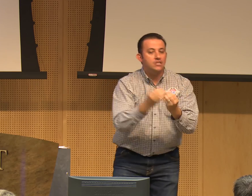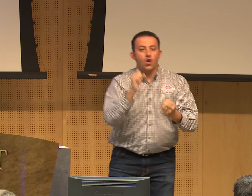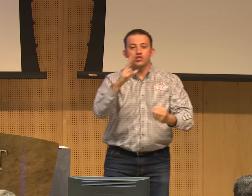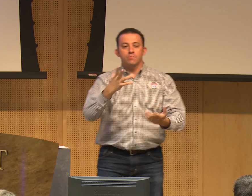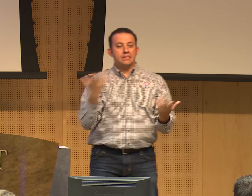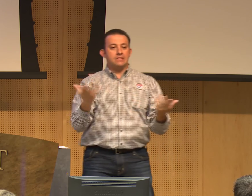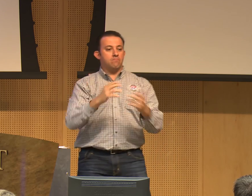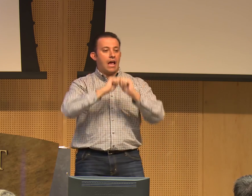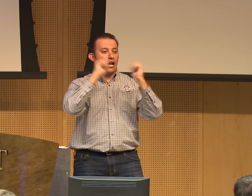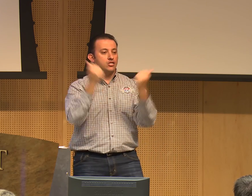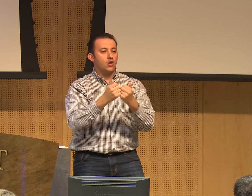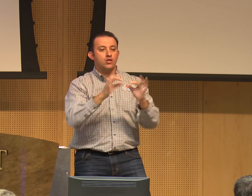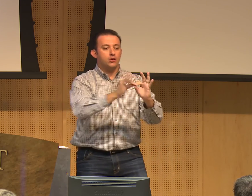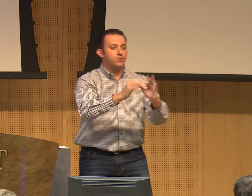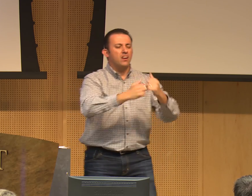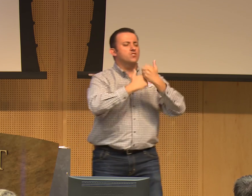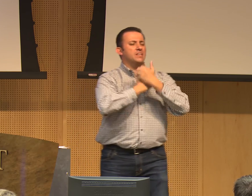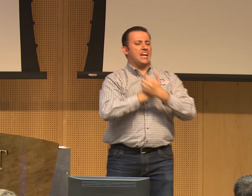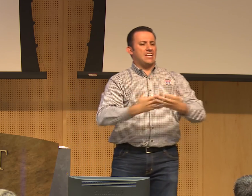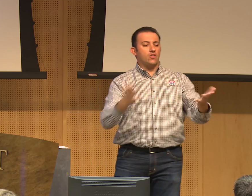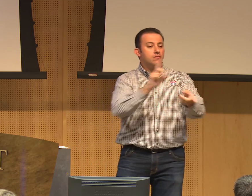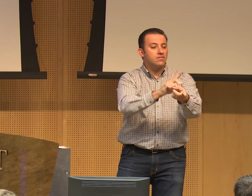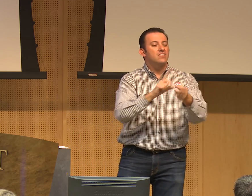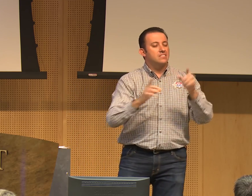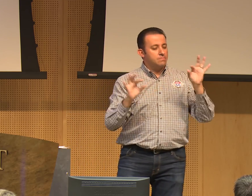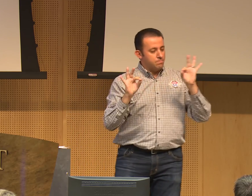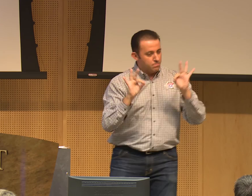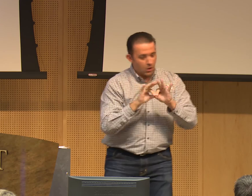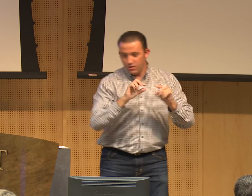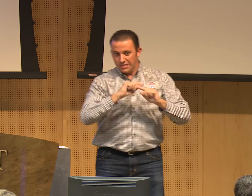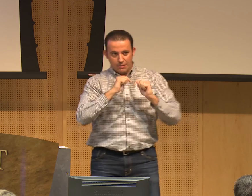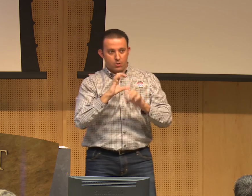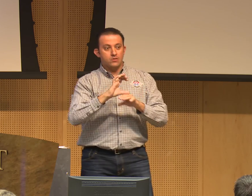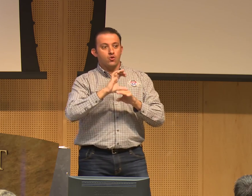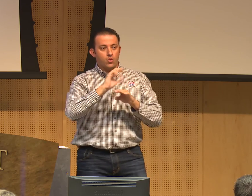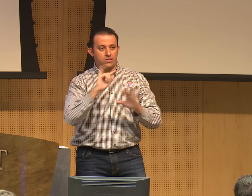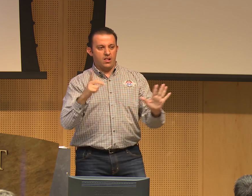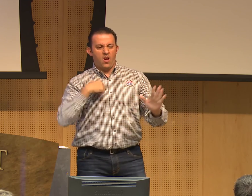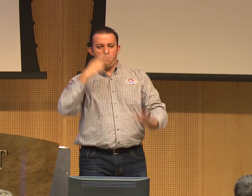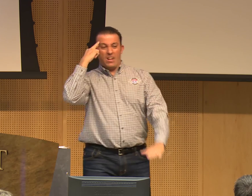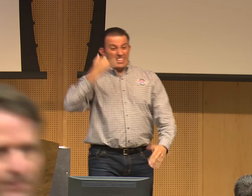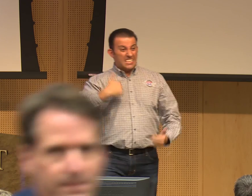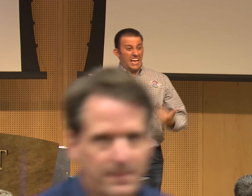or your organization goals or your agencies or your doctors or your interpreters, right?